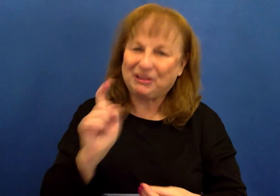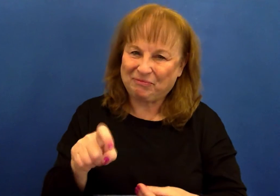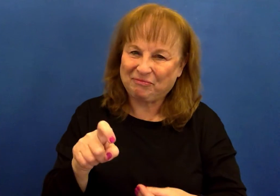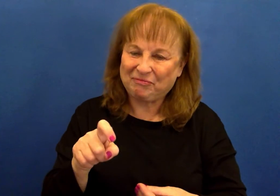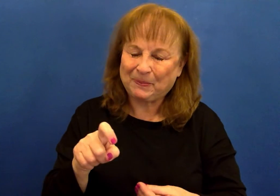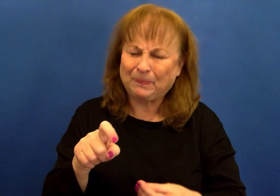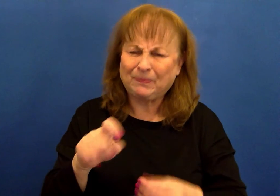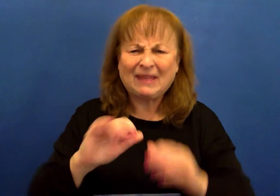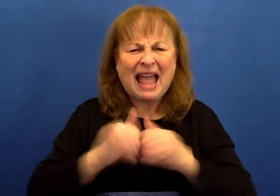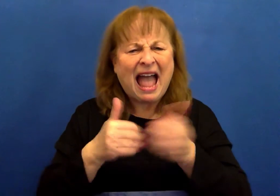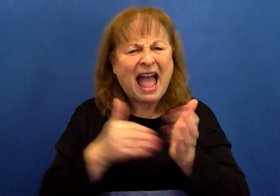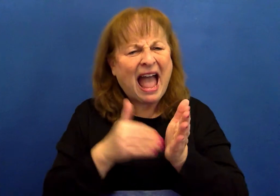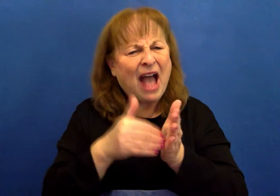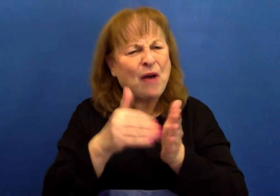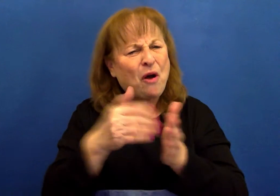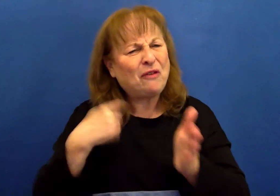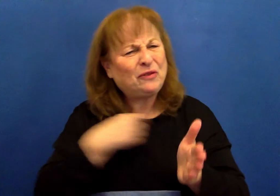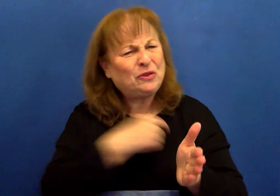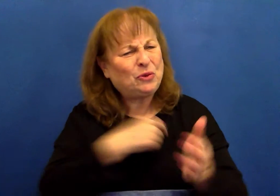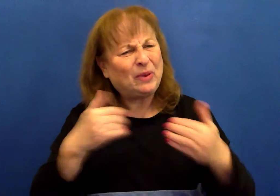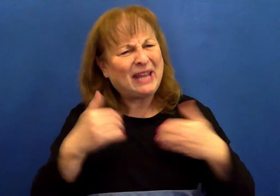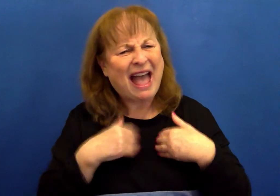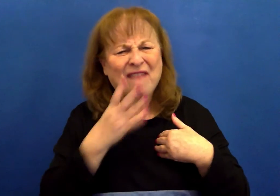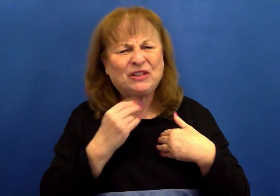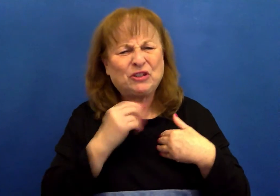How often do we have a Jewish leap year?